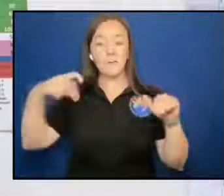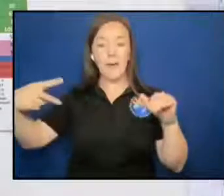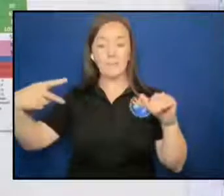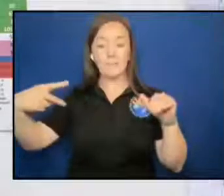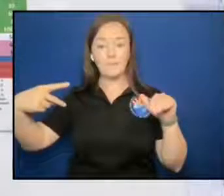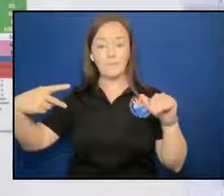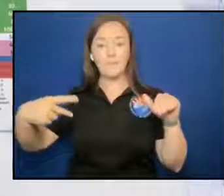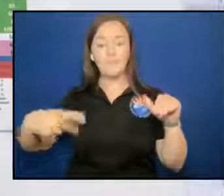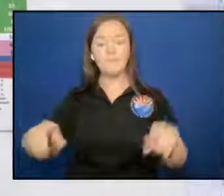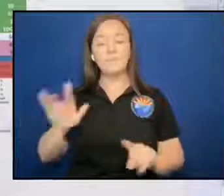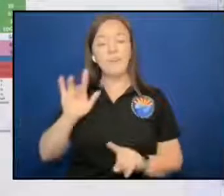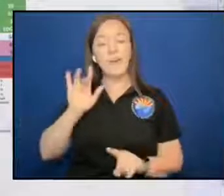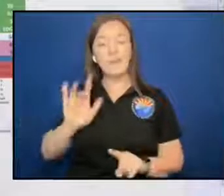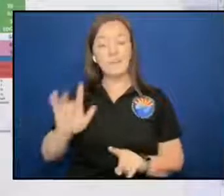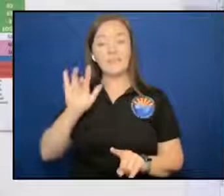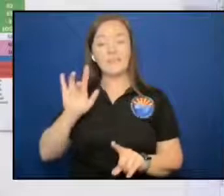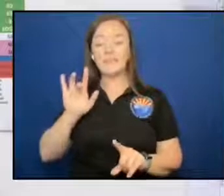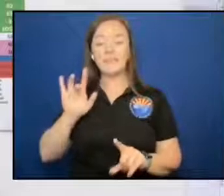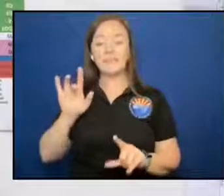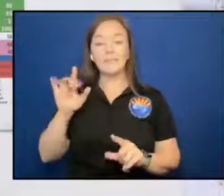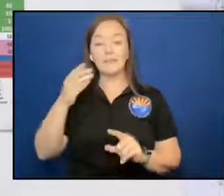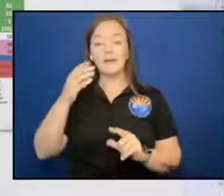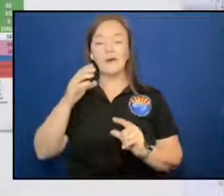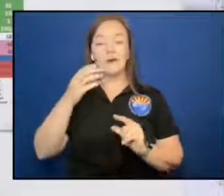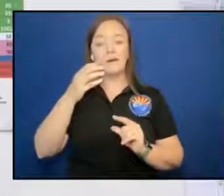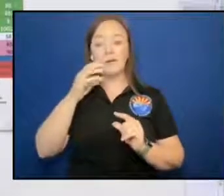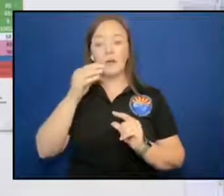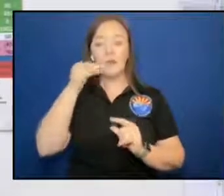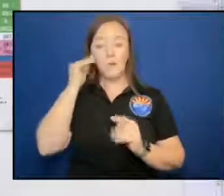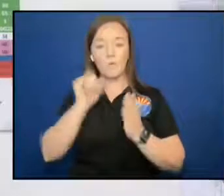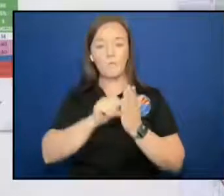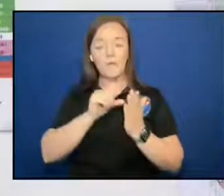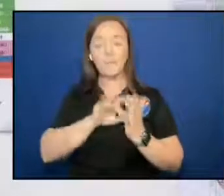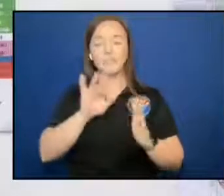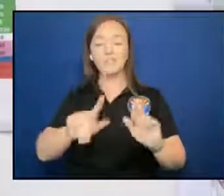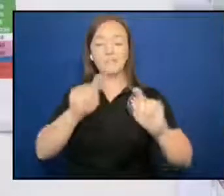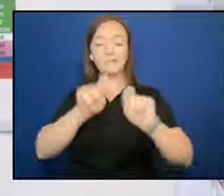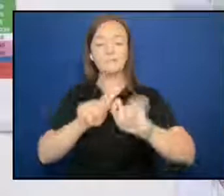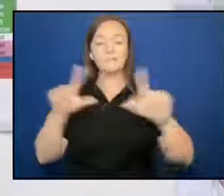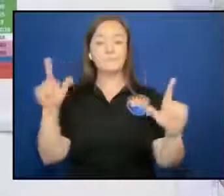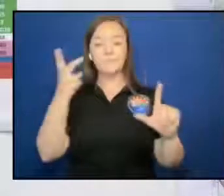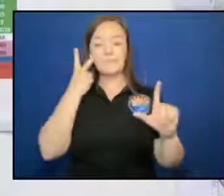FLOOD YOUR LOCATION AND WE ARE ENCOURAGING RESIDENCE TO